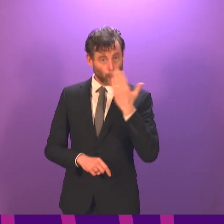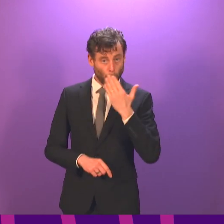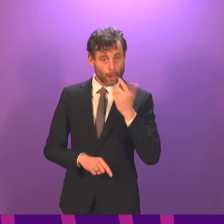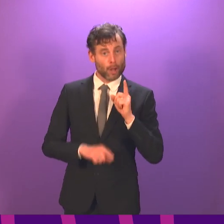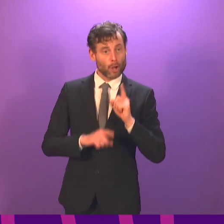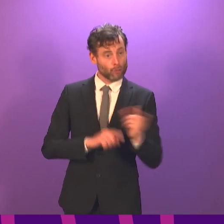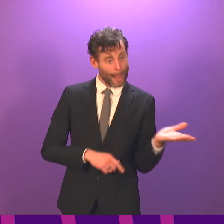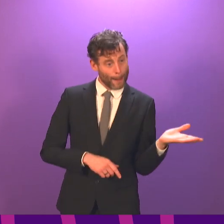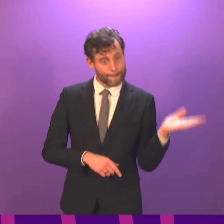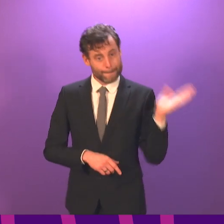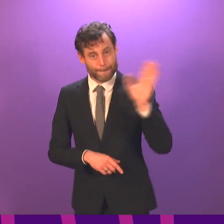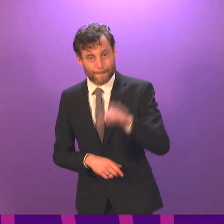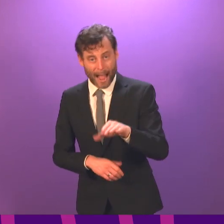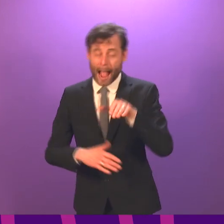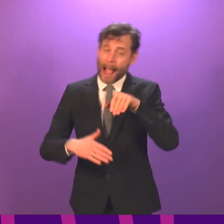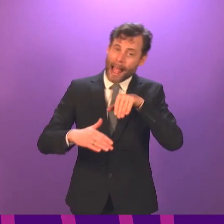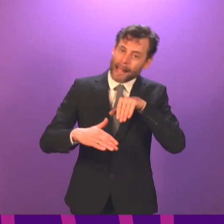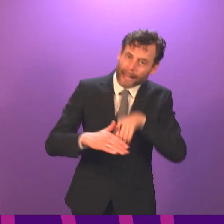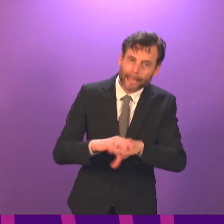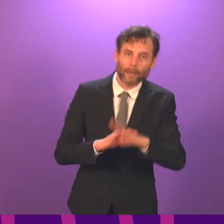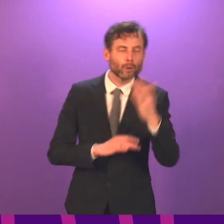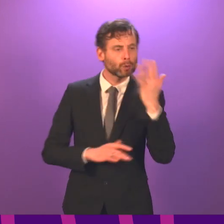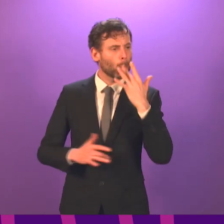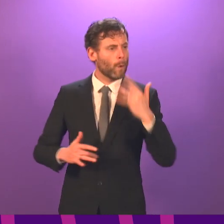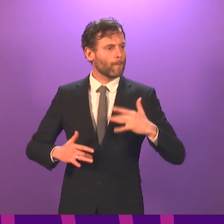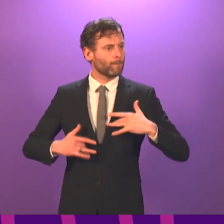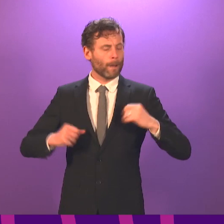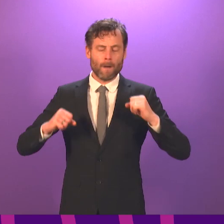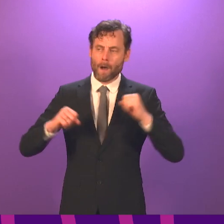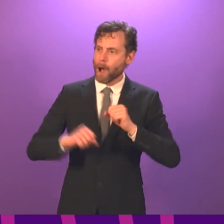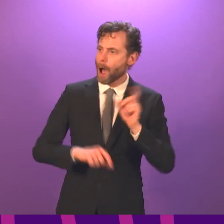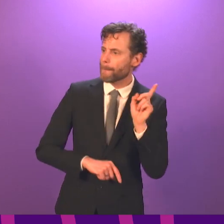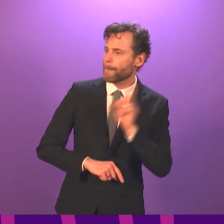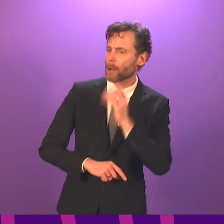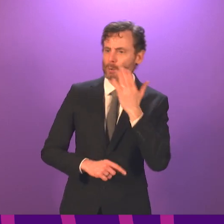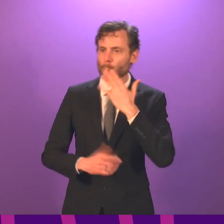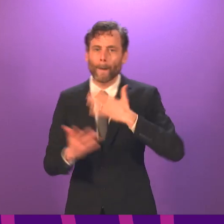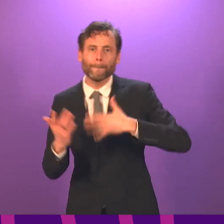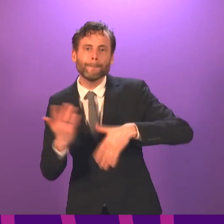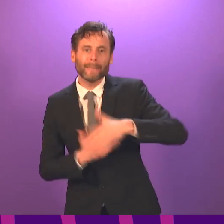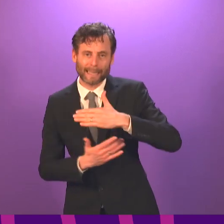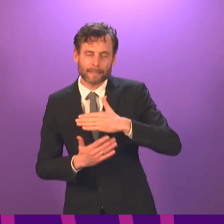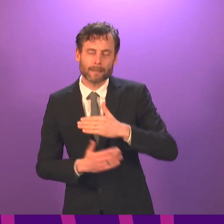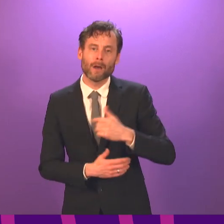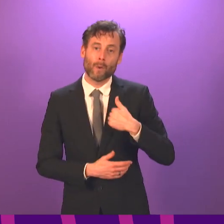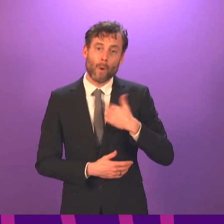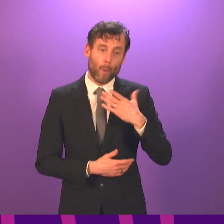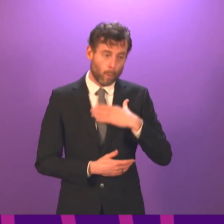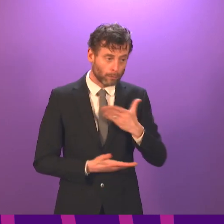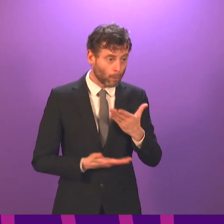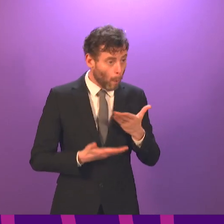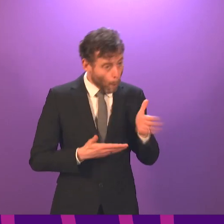time physically in school as it is possible to give them in the period between now and Easter, but that position has to be consistent with the safety measures that still require